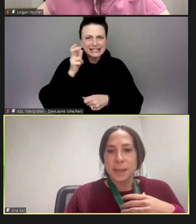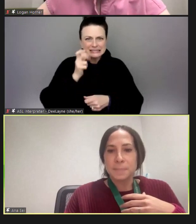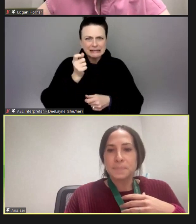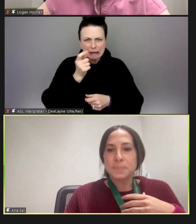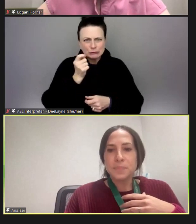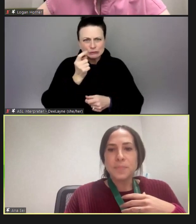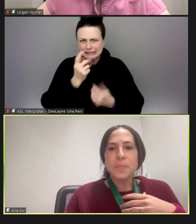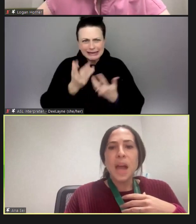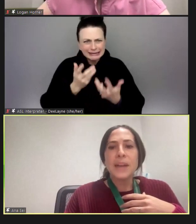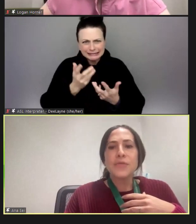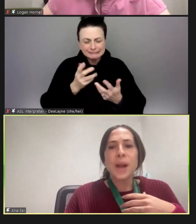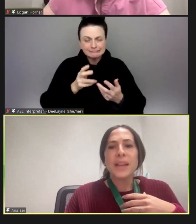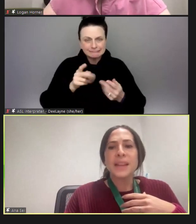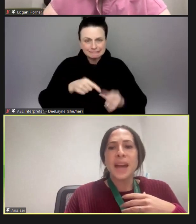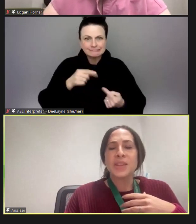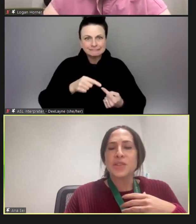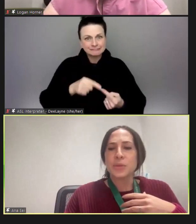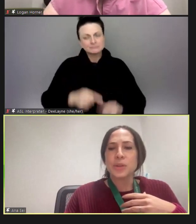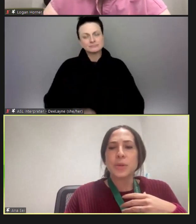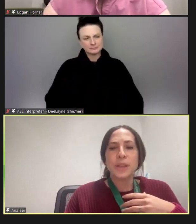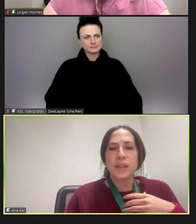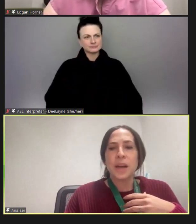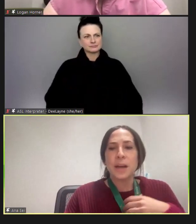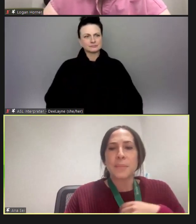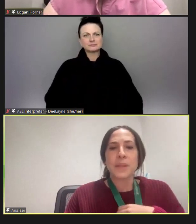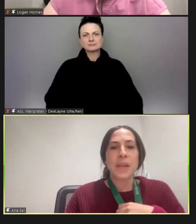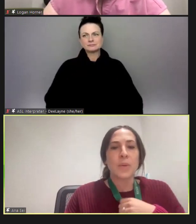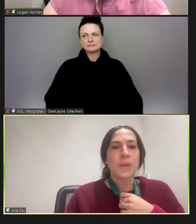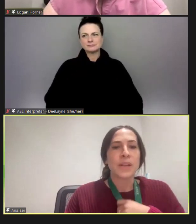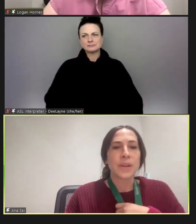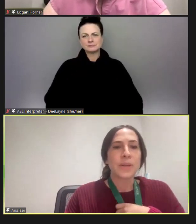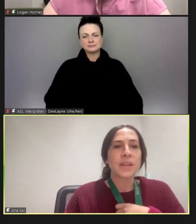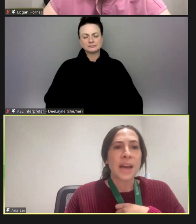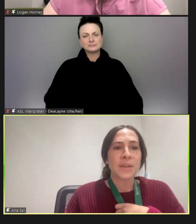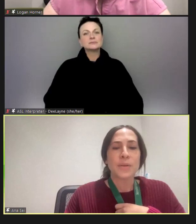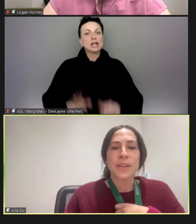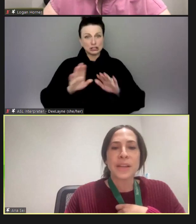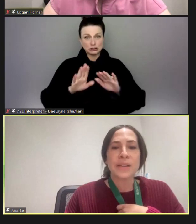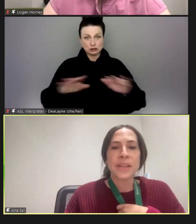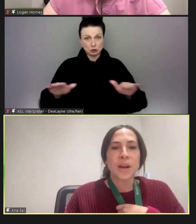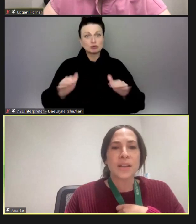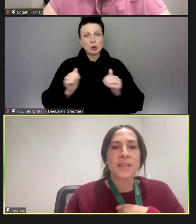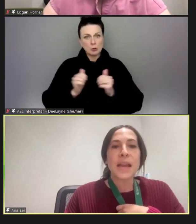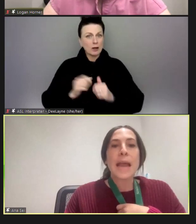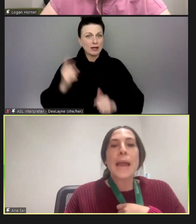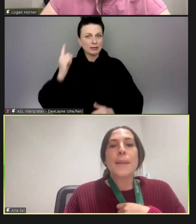understanding I've read that children